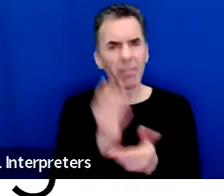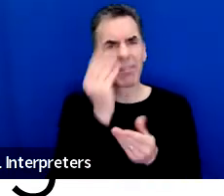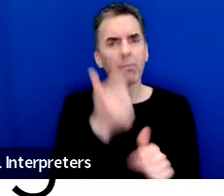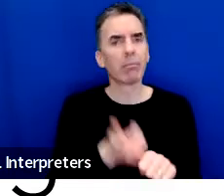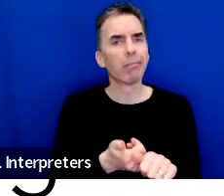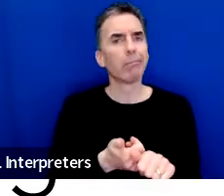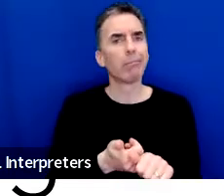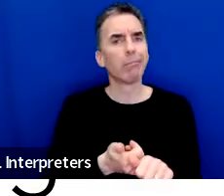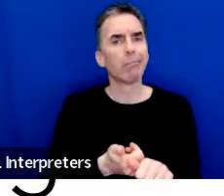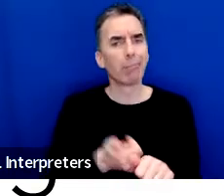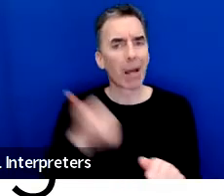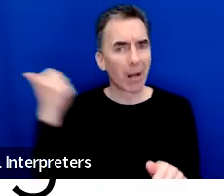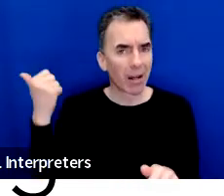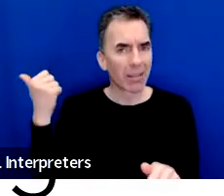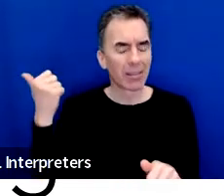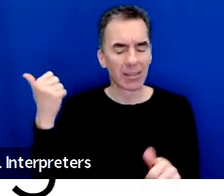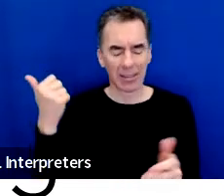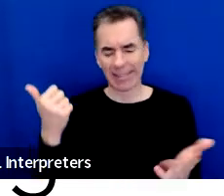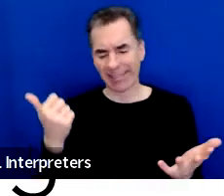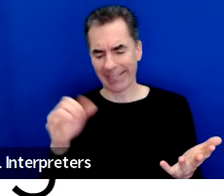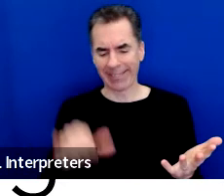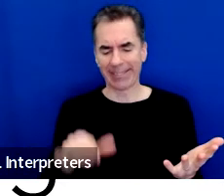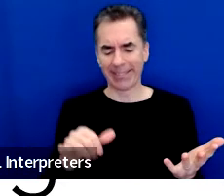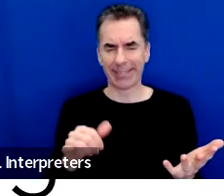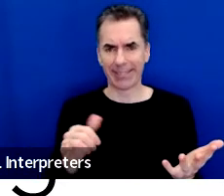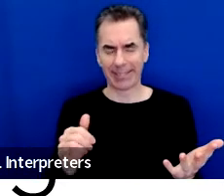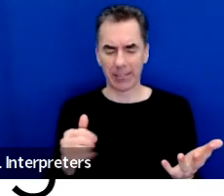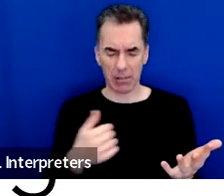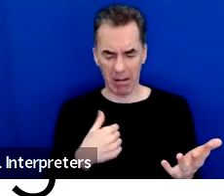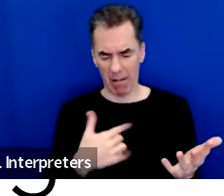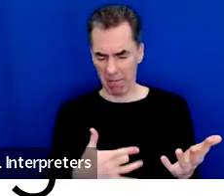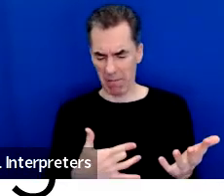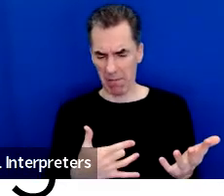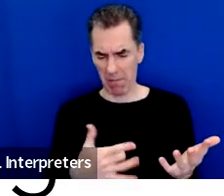So about half of the book I found half of the book really useful.